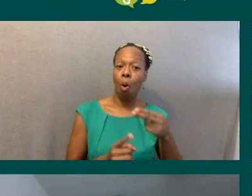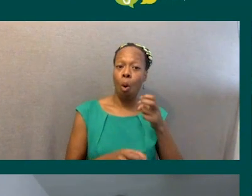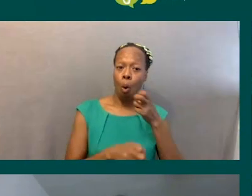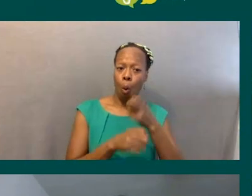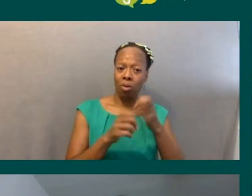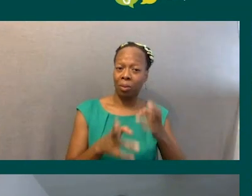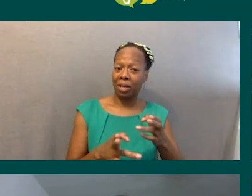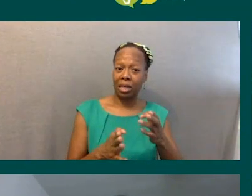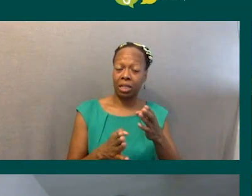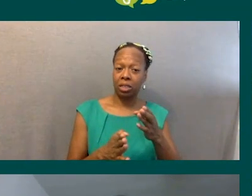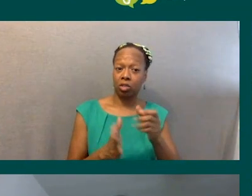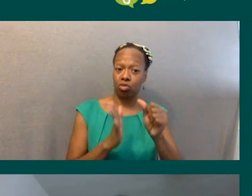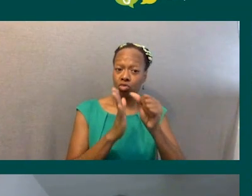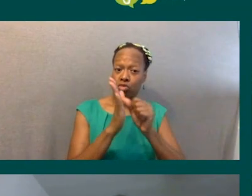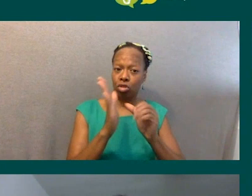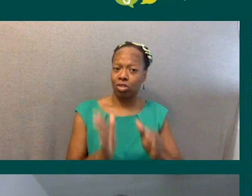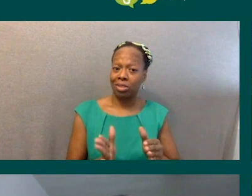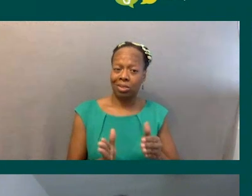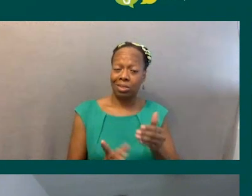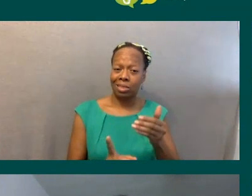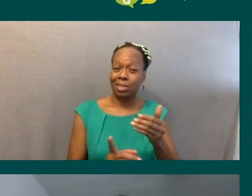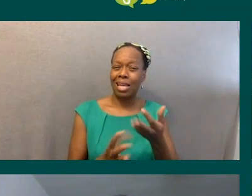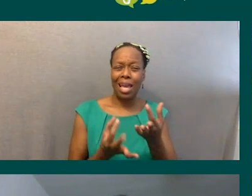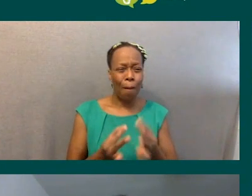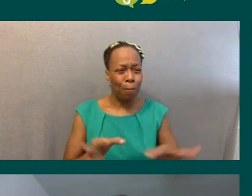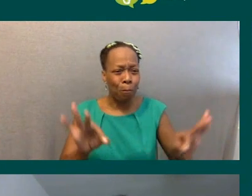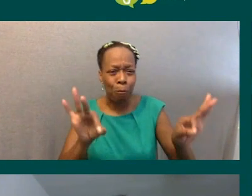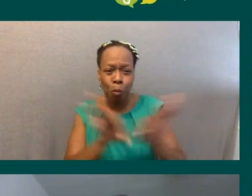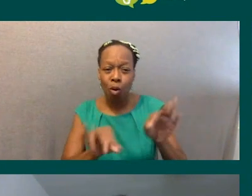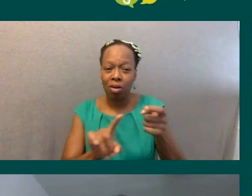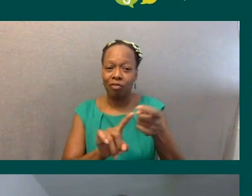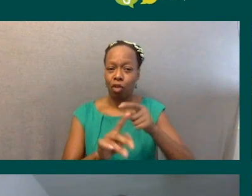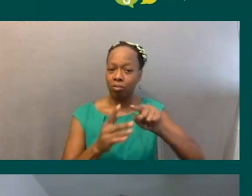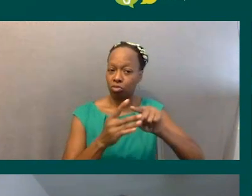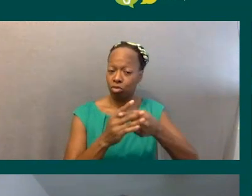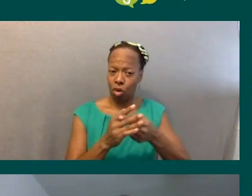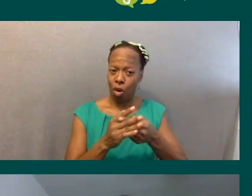orthopedic surgeons have been crucial since the very beginning. And there were probably one of the first specialties